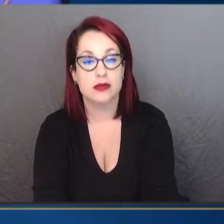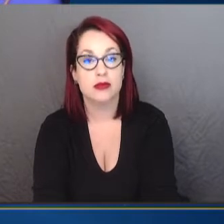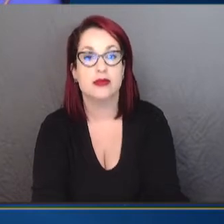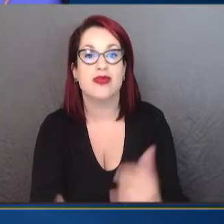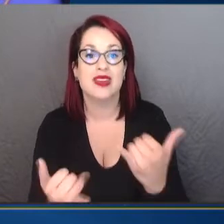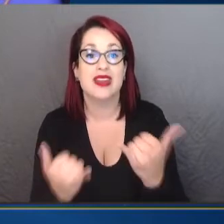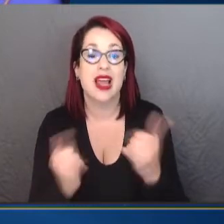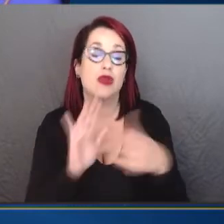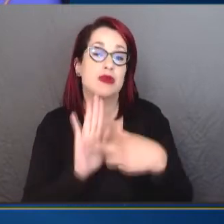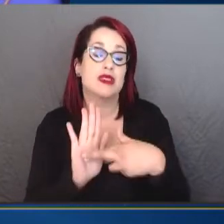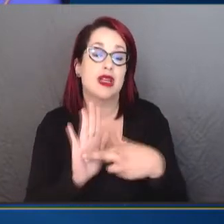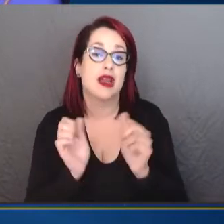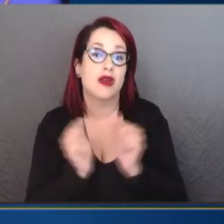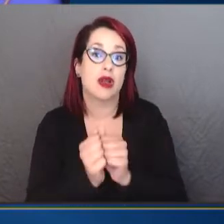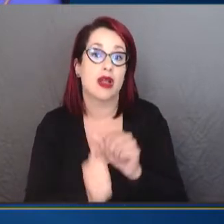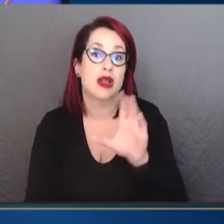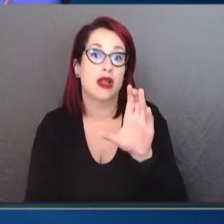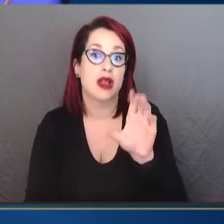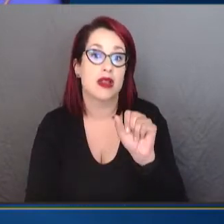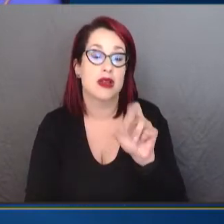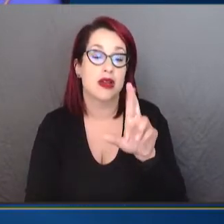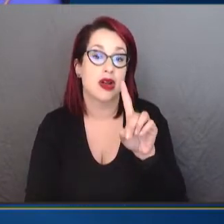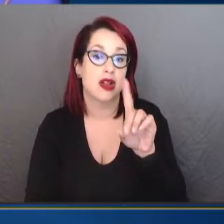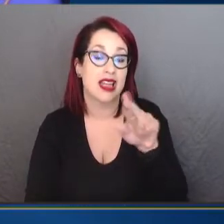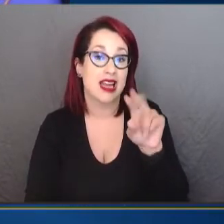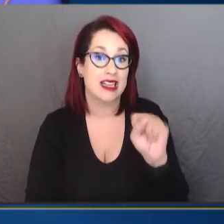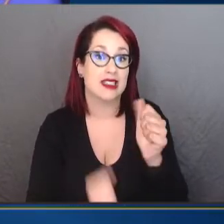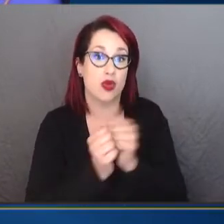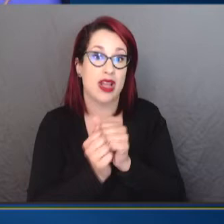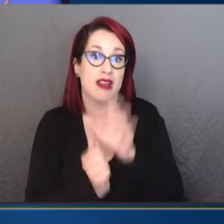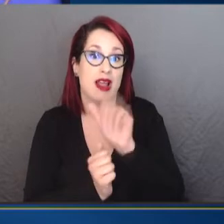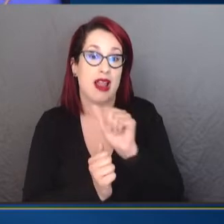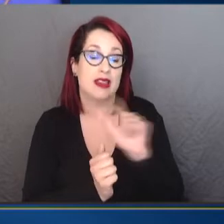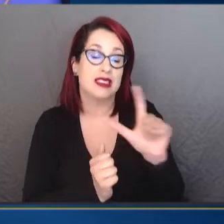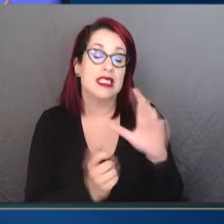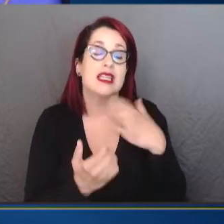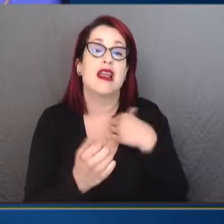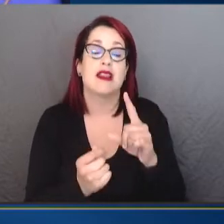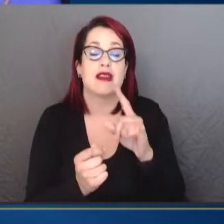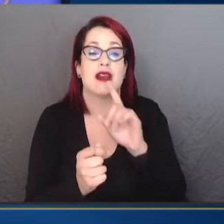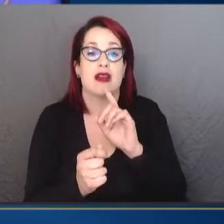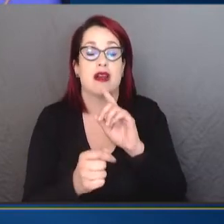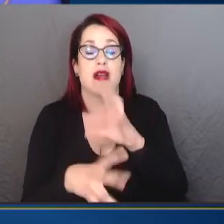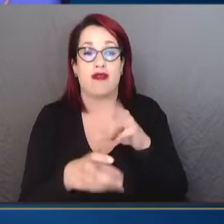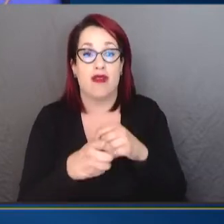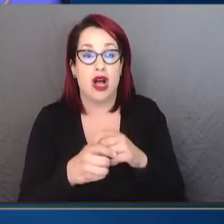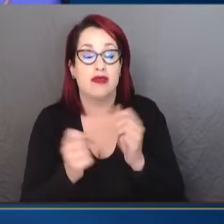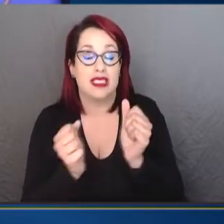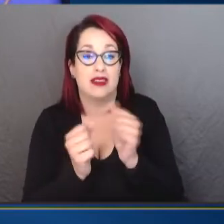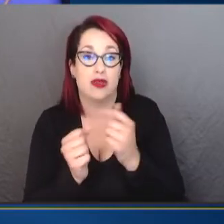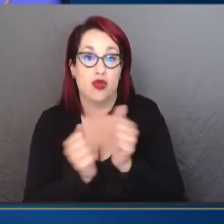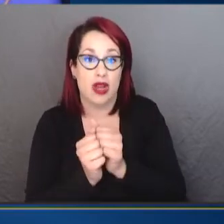Vital is committed to addressing persistent healthcare disparities in the Hispanic community for their federally compliant health plan designs.